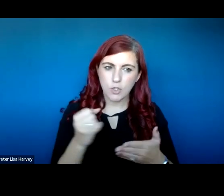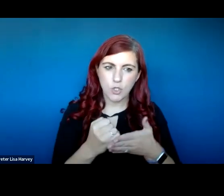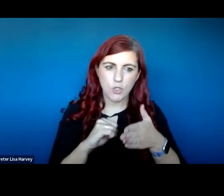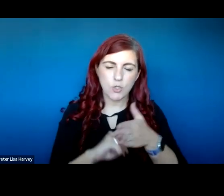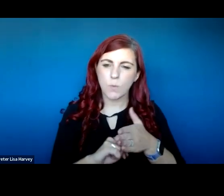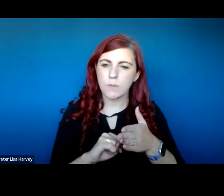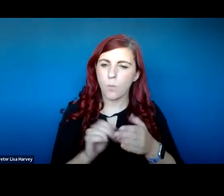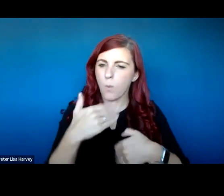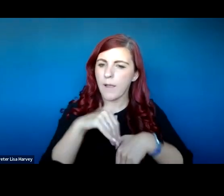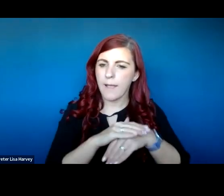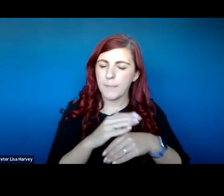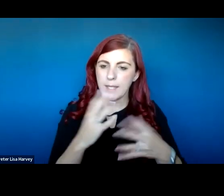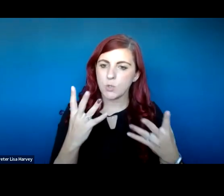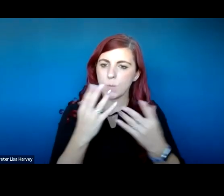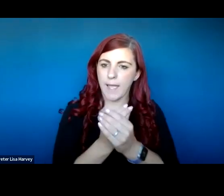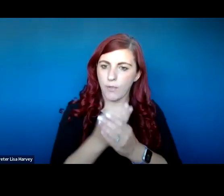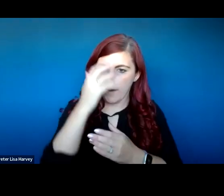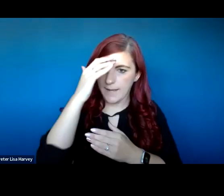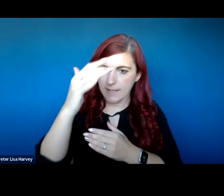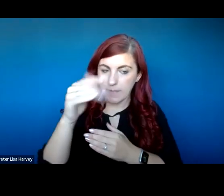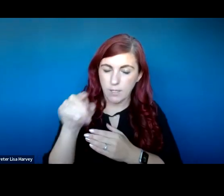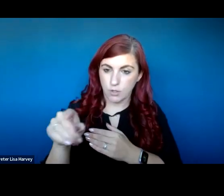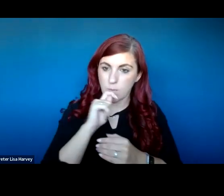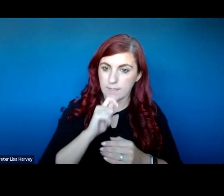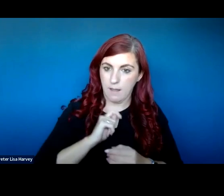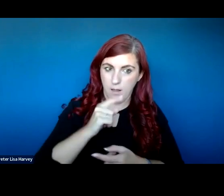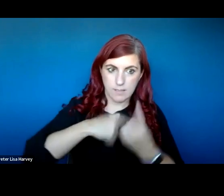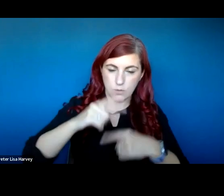Academy, and she is going to tell us about her experiences, working and